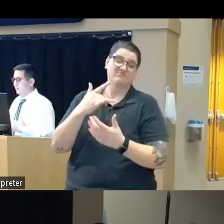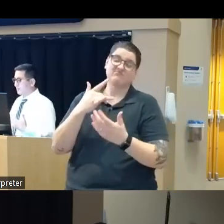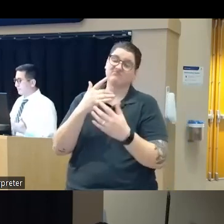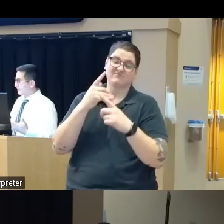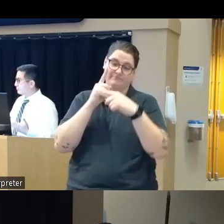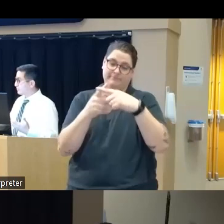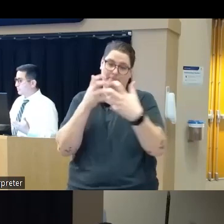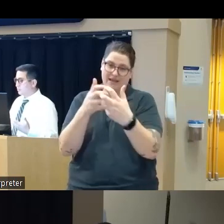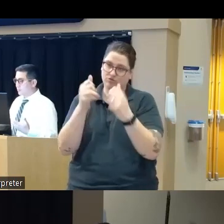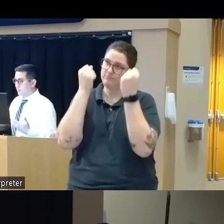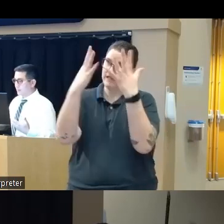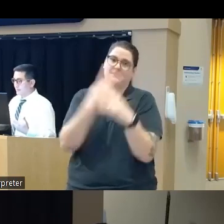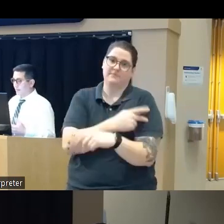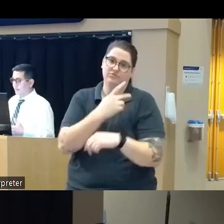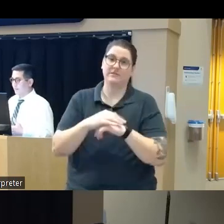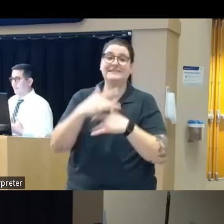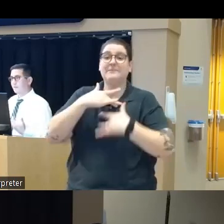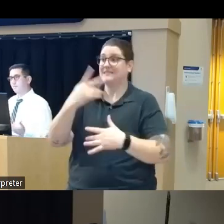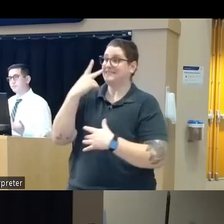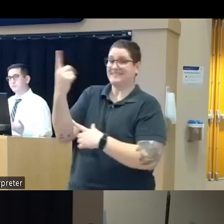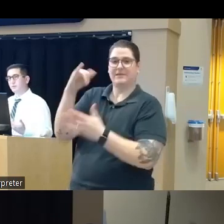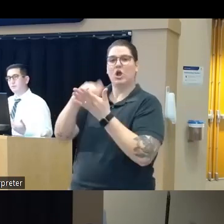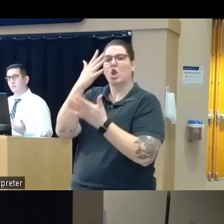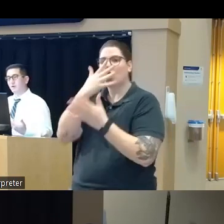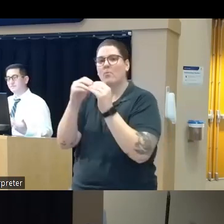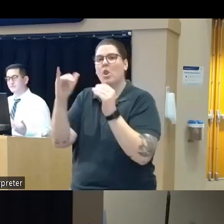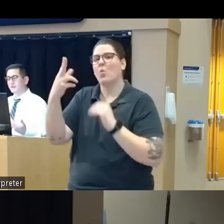um you know the the figures usually humanoid and they make the person feel overwhelmed and